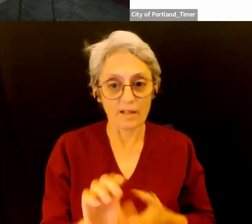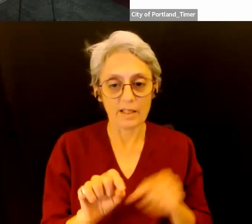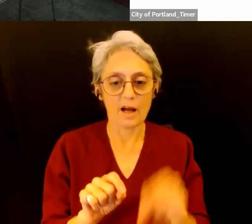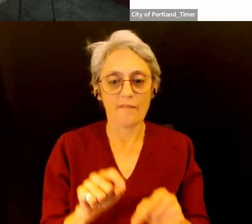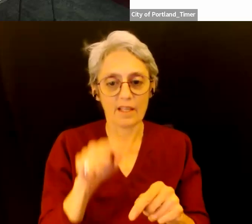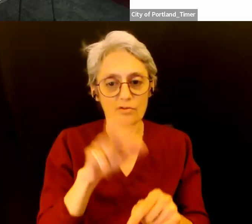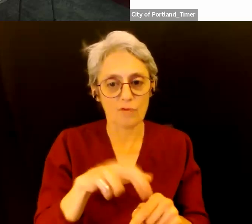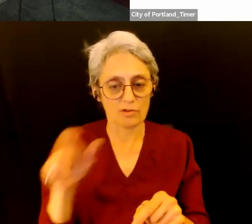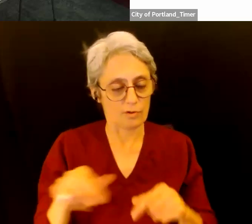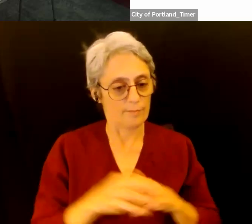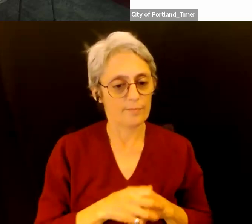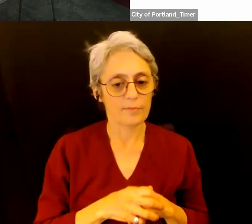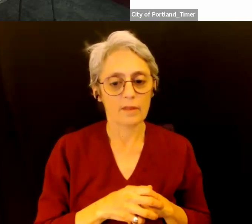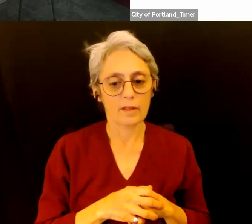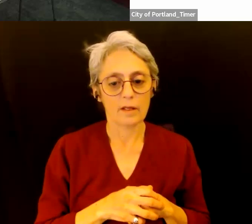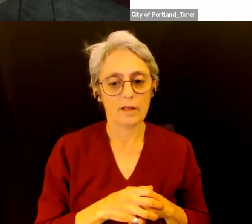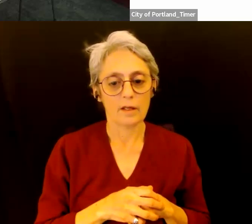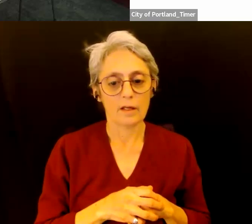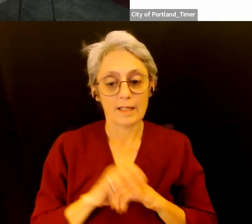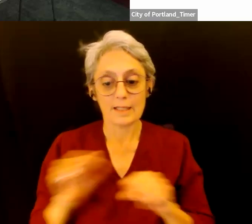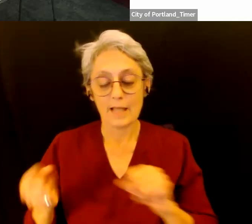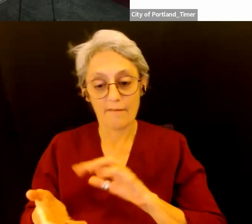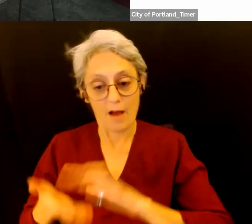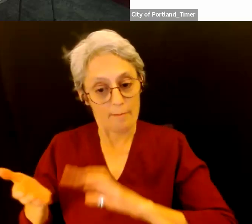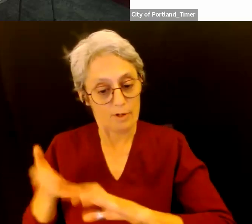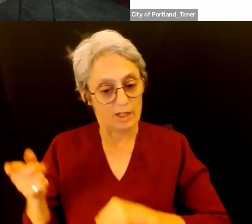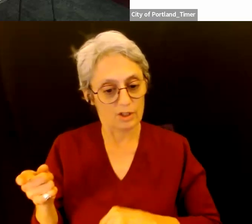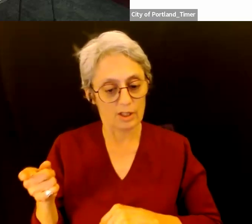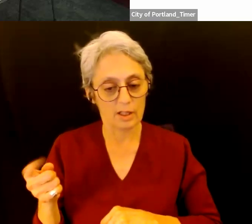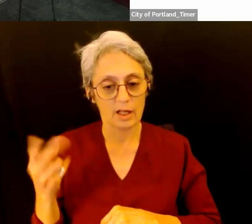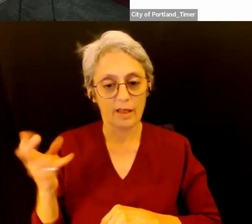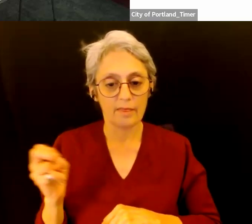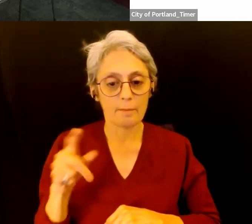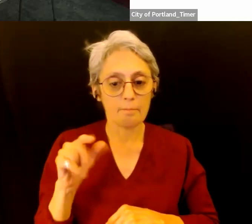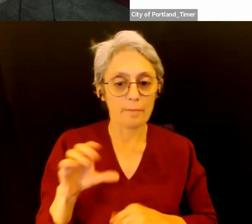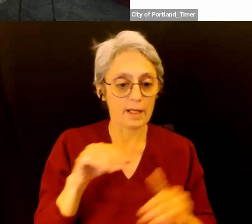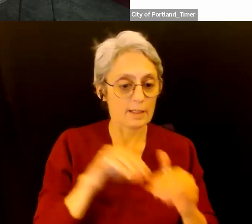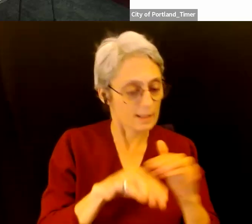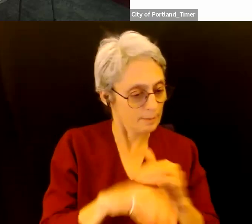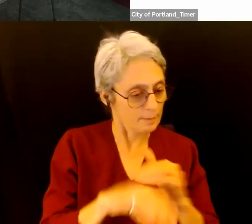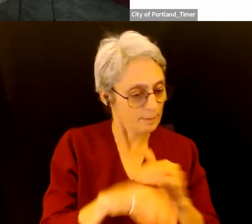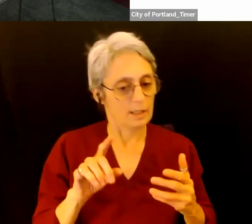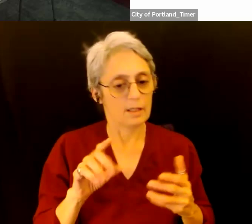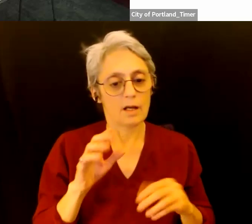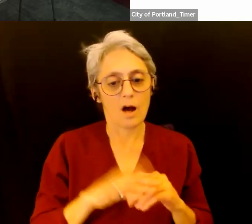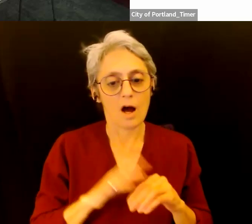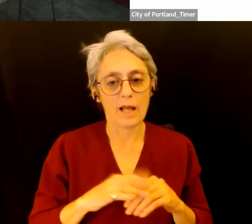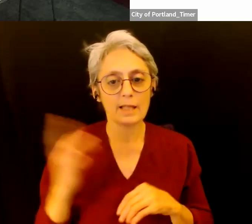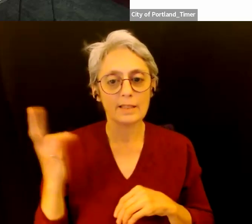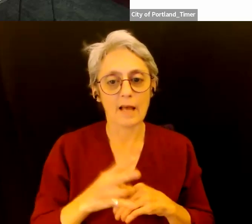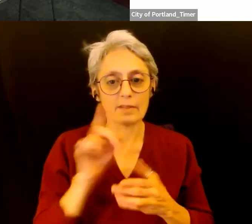The safe operation the public accessibility on a seven day a week basis will cost a hundred $40,000.